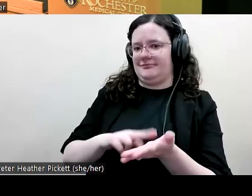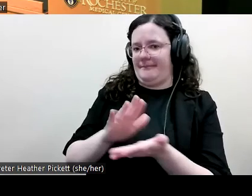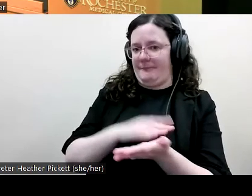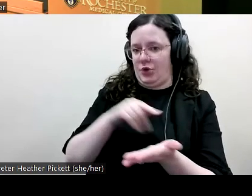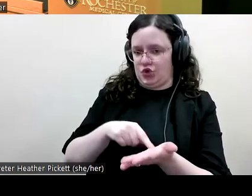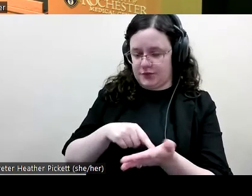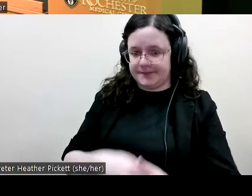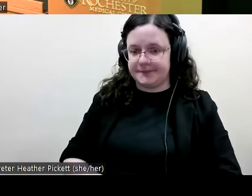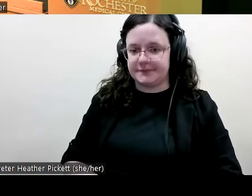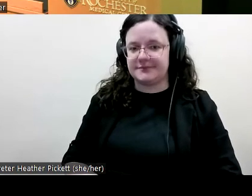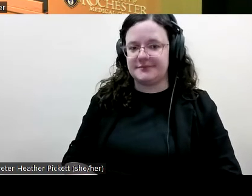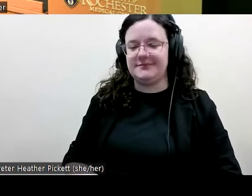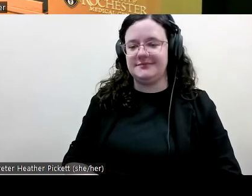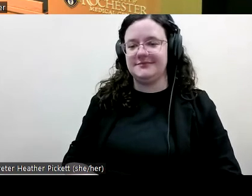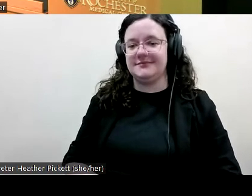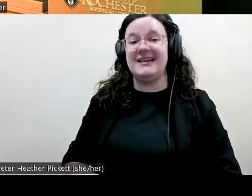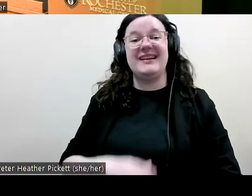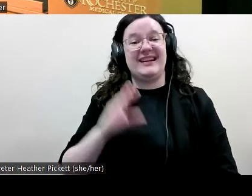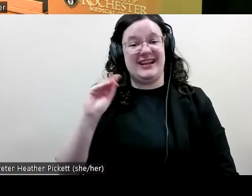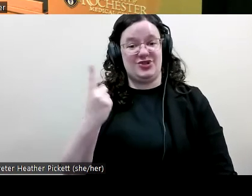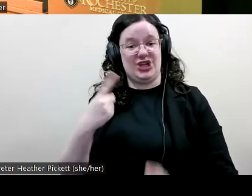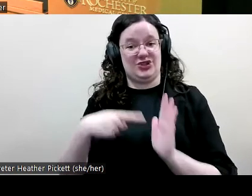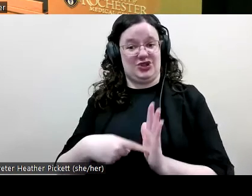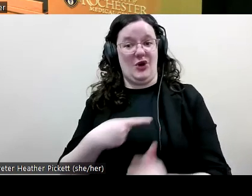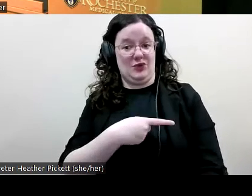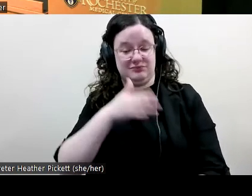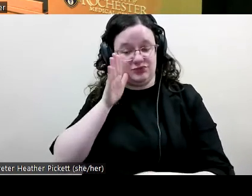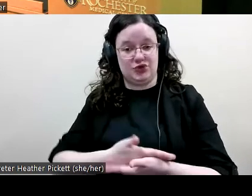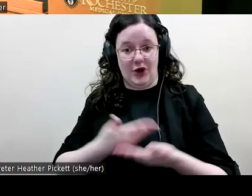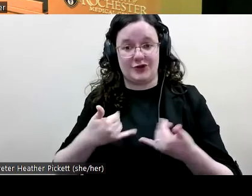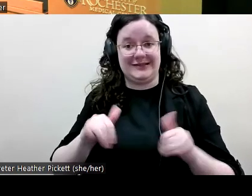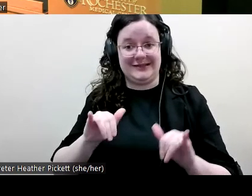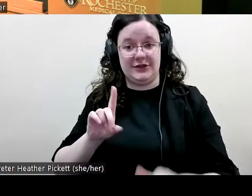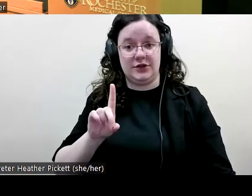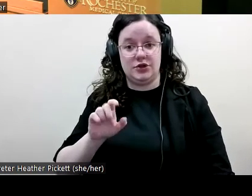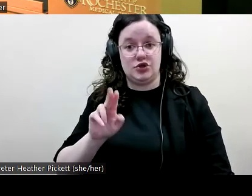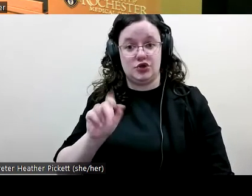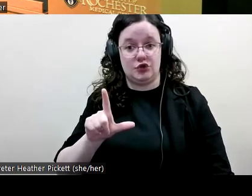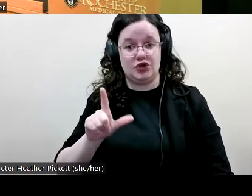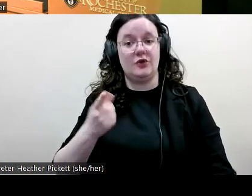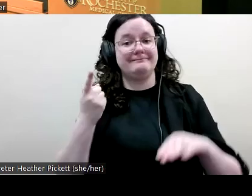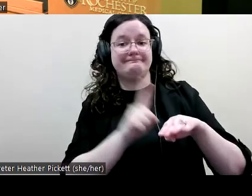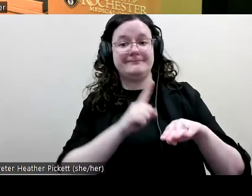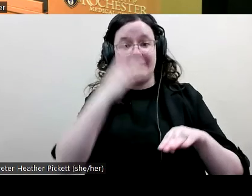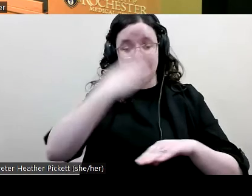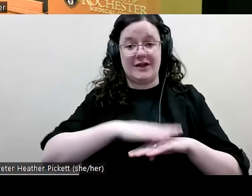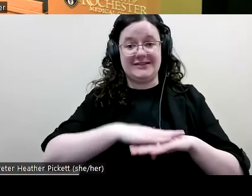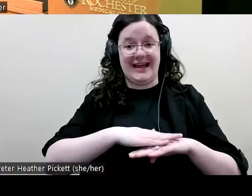just to show you how delusional she still was she said and what's your name but she knew you